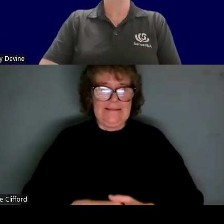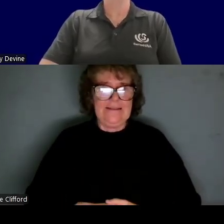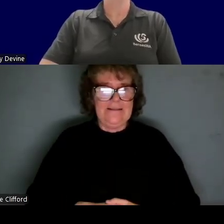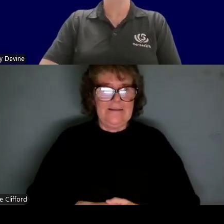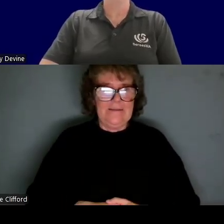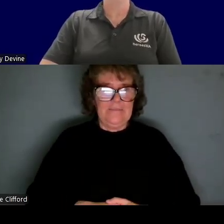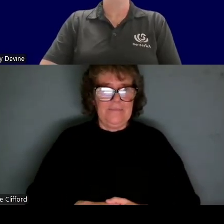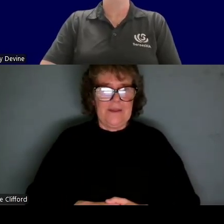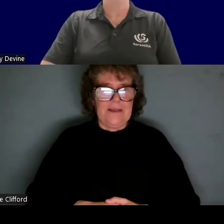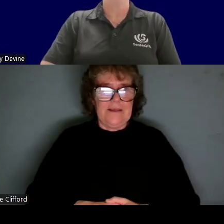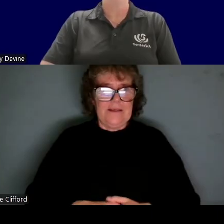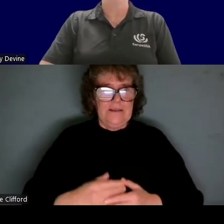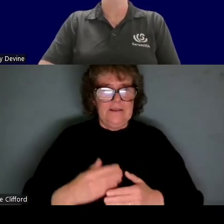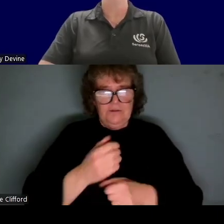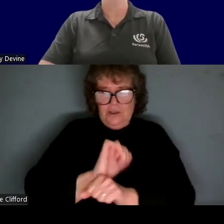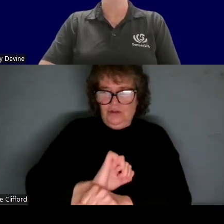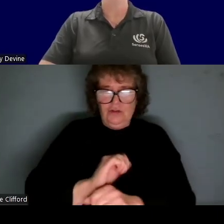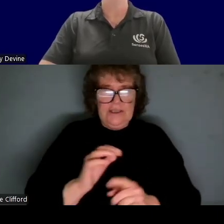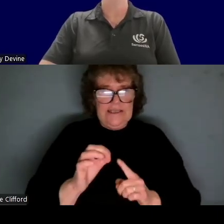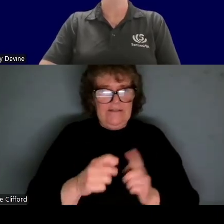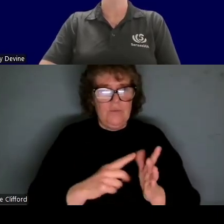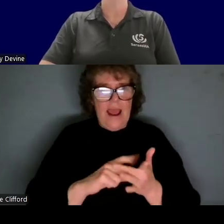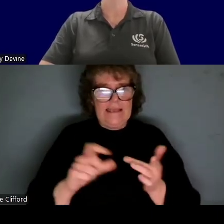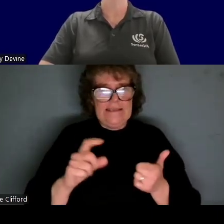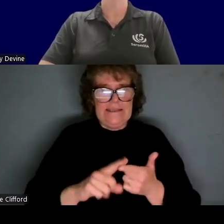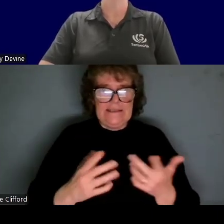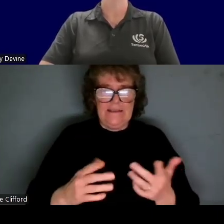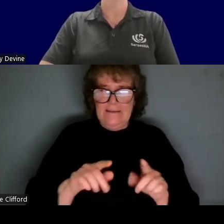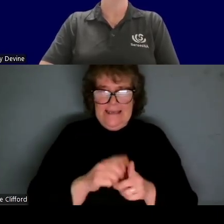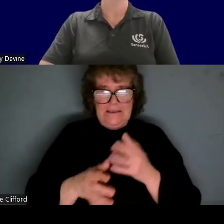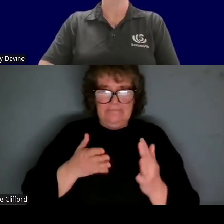practices. These are interventions that limit a person's rights or freedom of